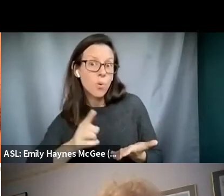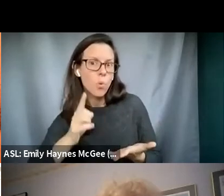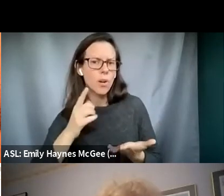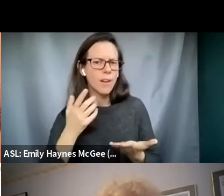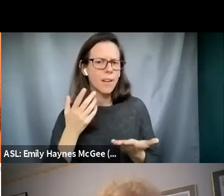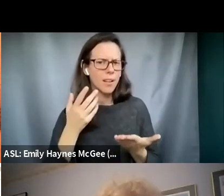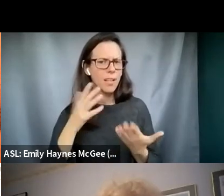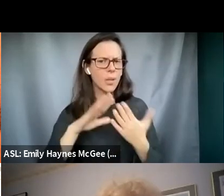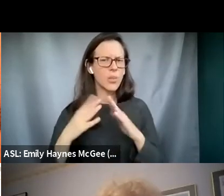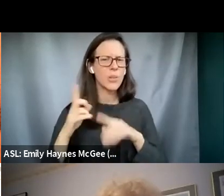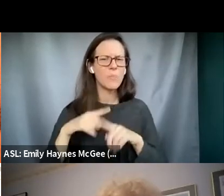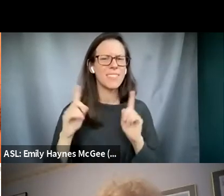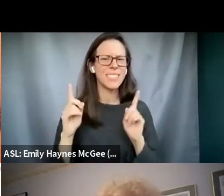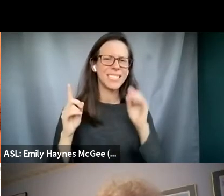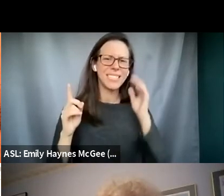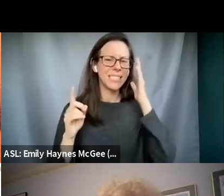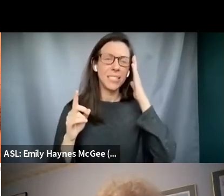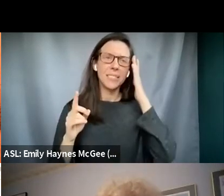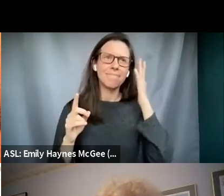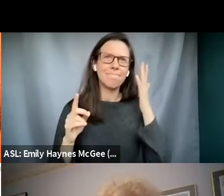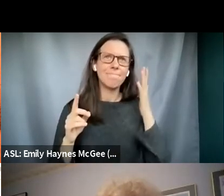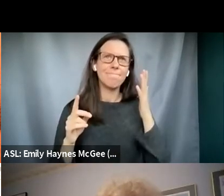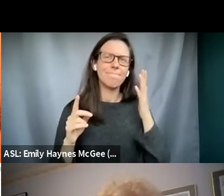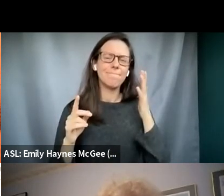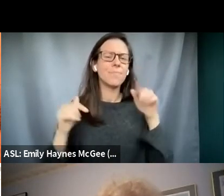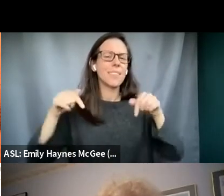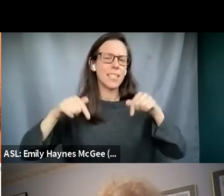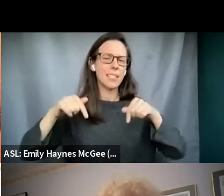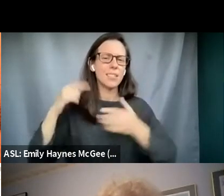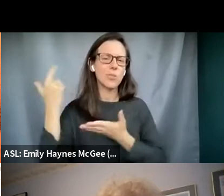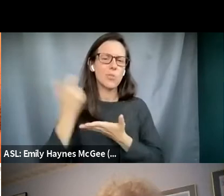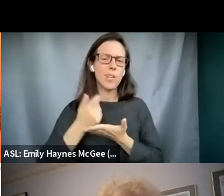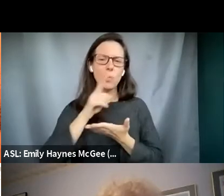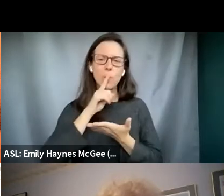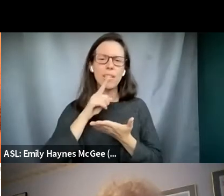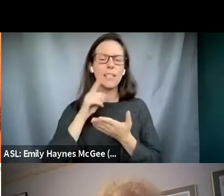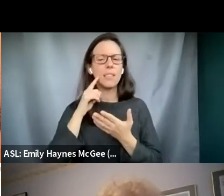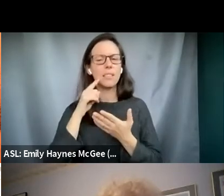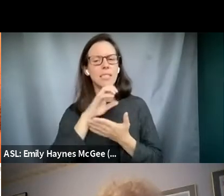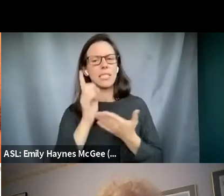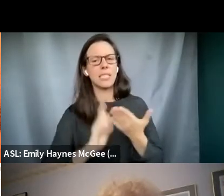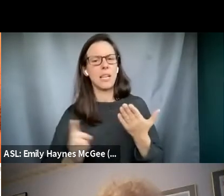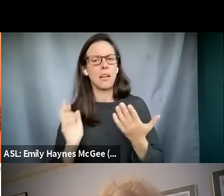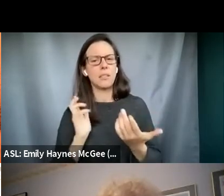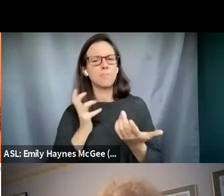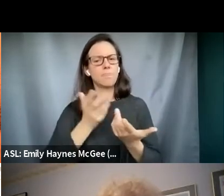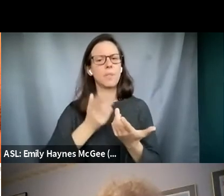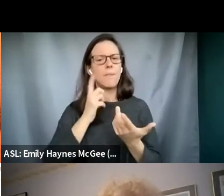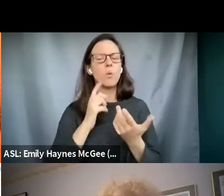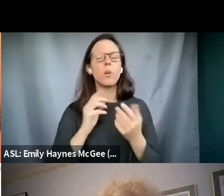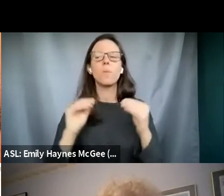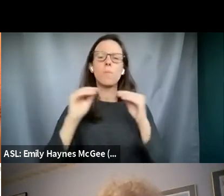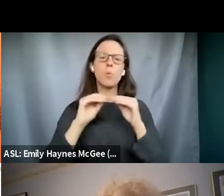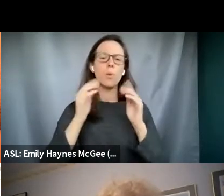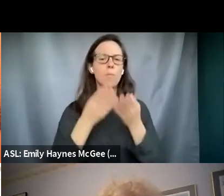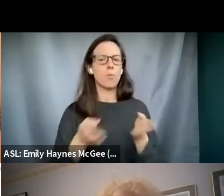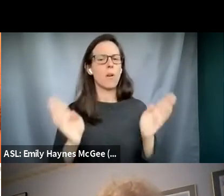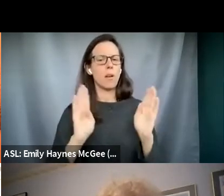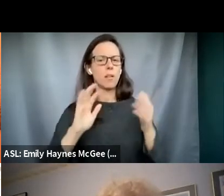But it is, this grant is really designed for broader collaboration and definitely broader